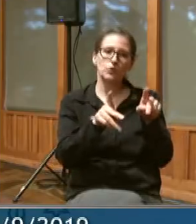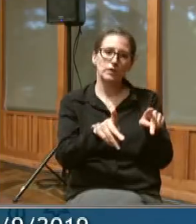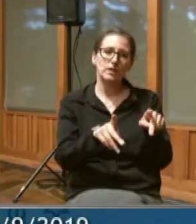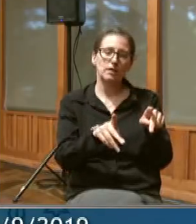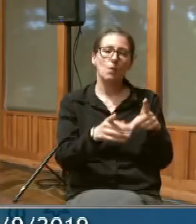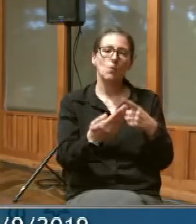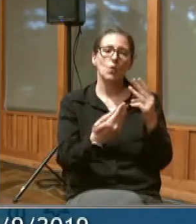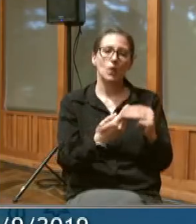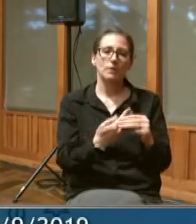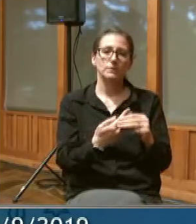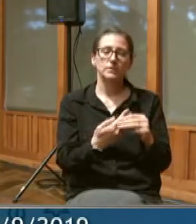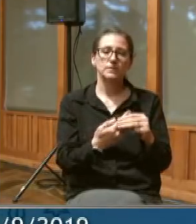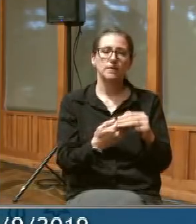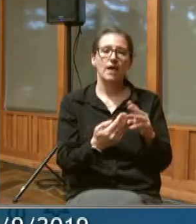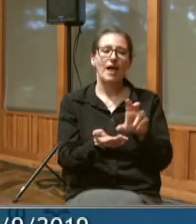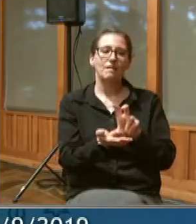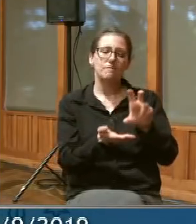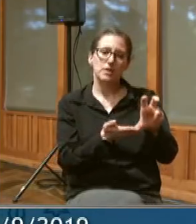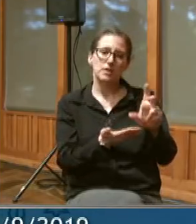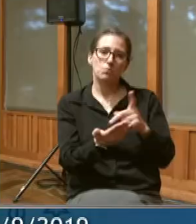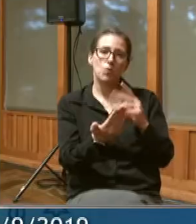I WANT TO THANK MAYOR WHEELER AND THE CITY OF PORTLAND FOR